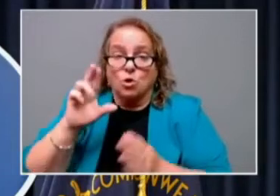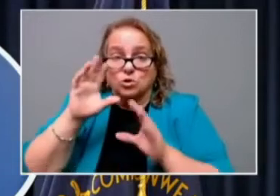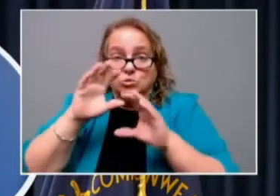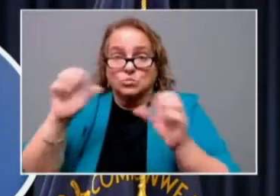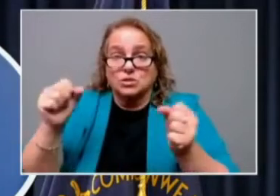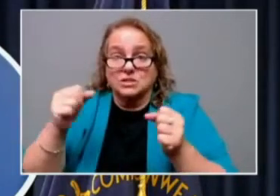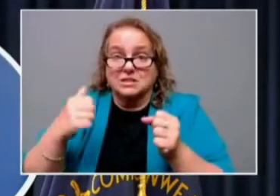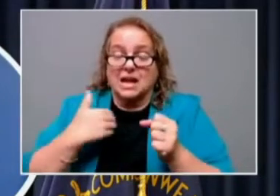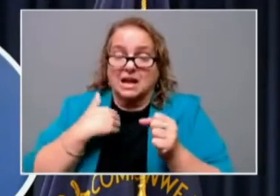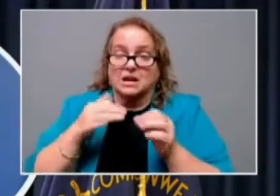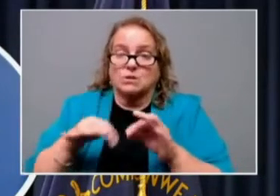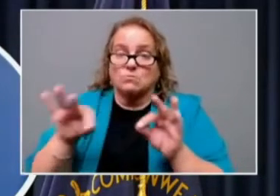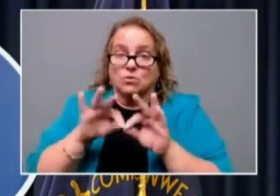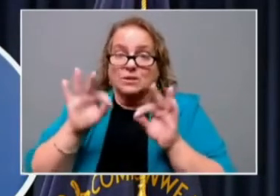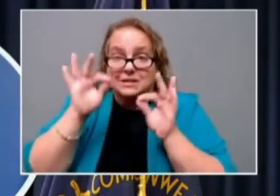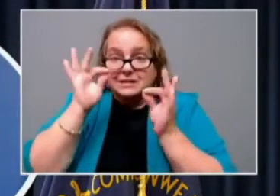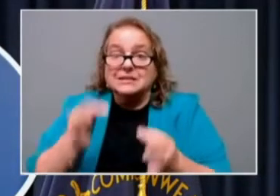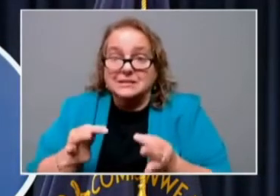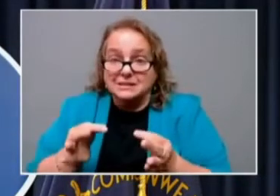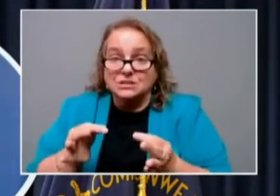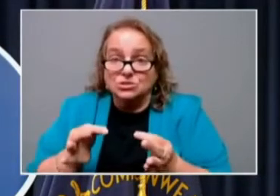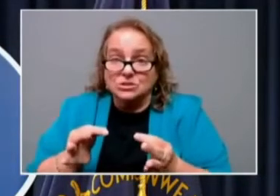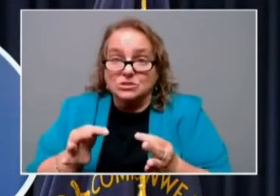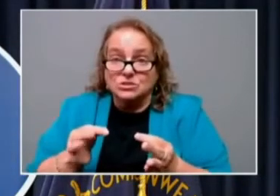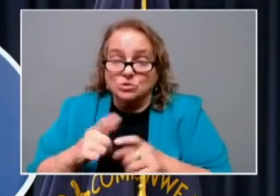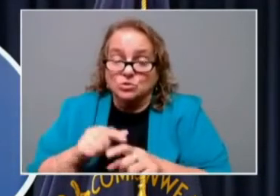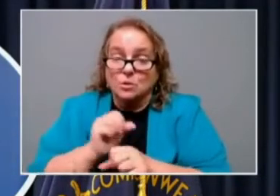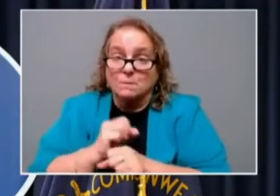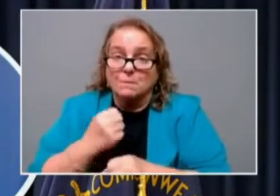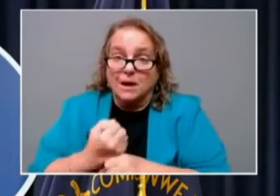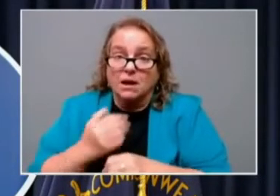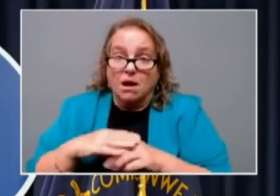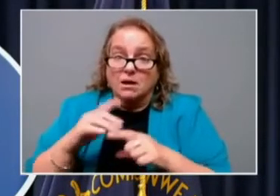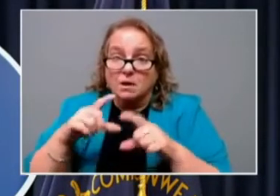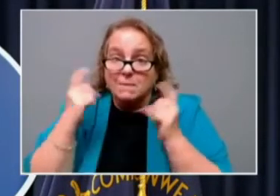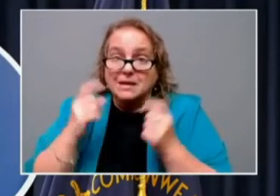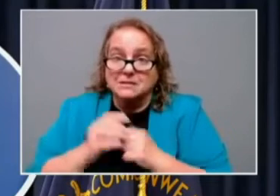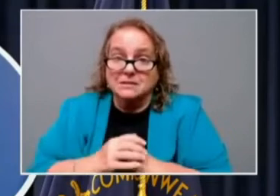decision um, to make on masking. Let me just say, I don't think that there is a